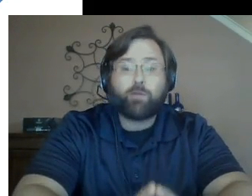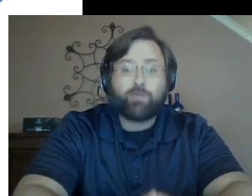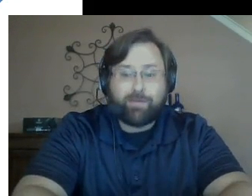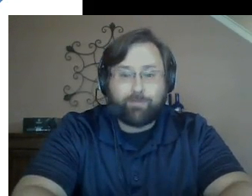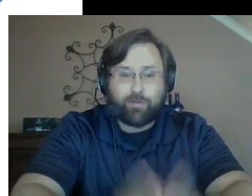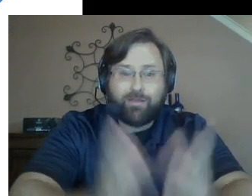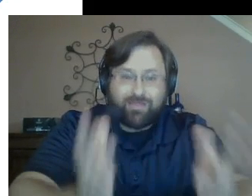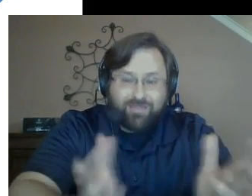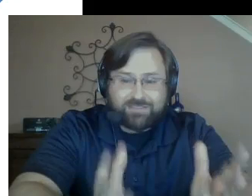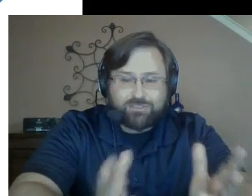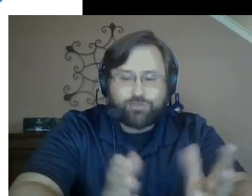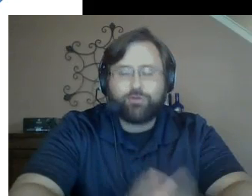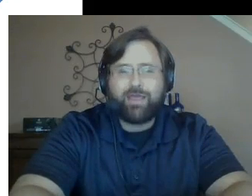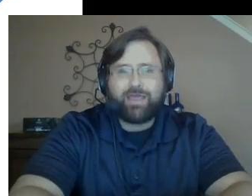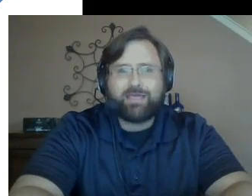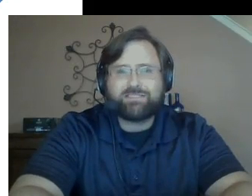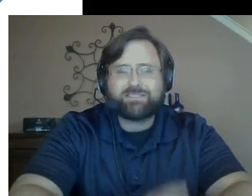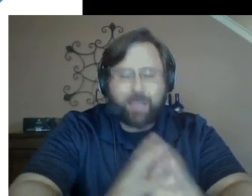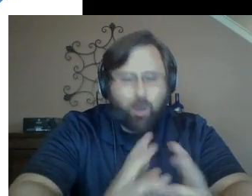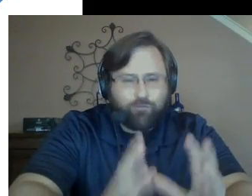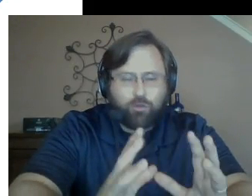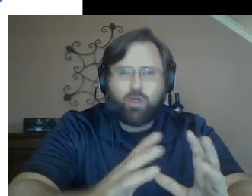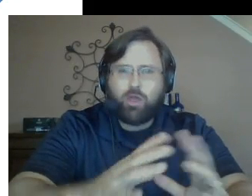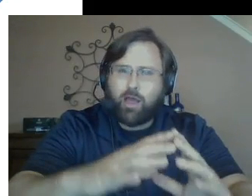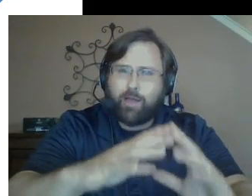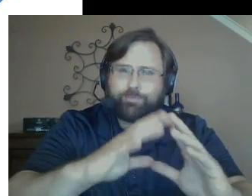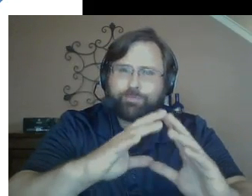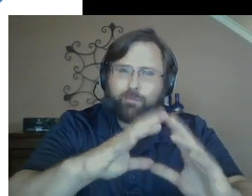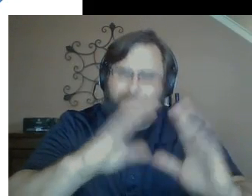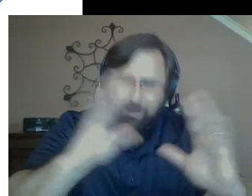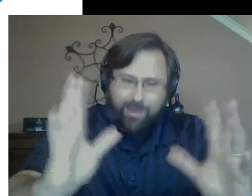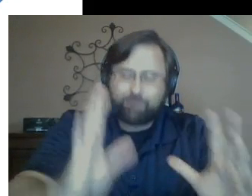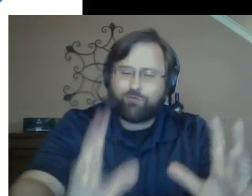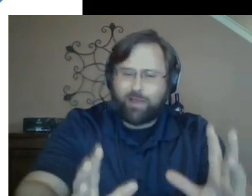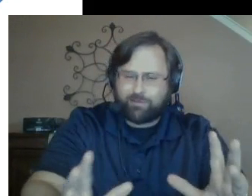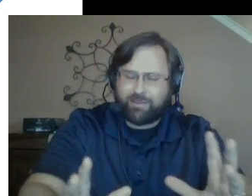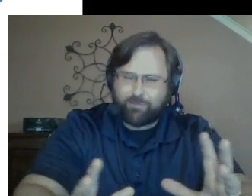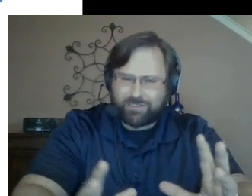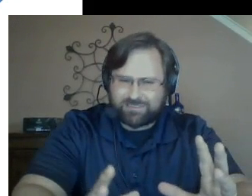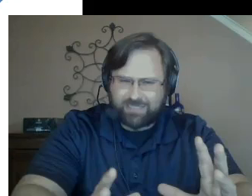remember this too is just a helpful paradigm for how information is laid